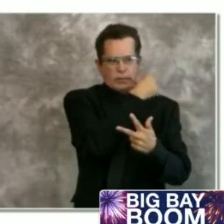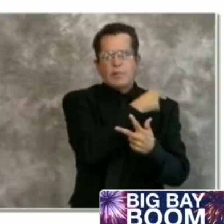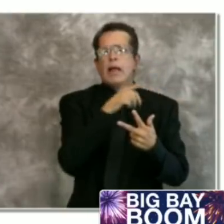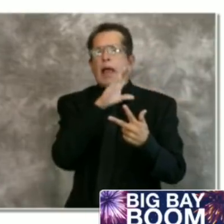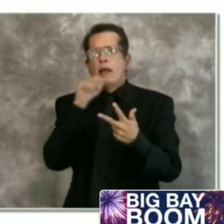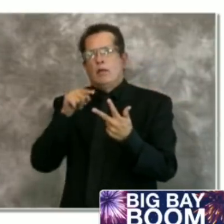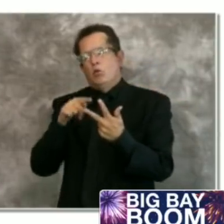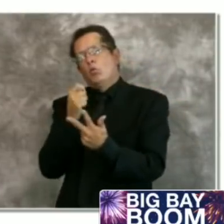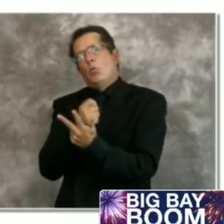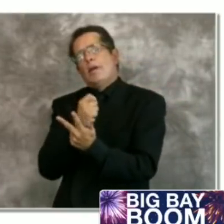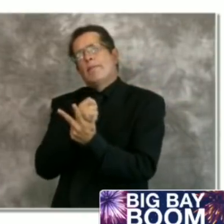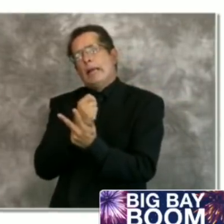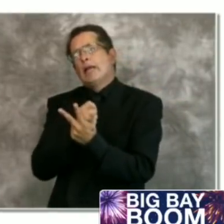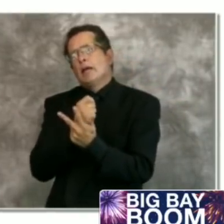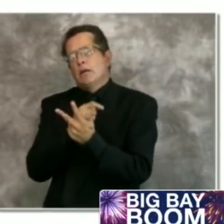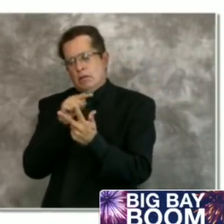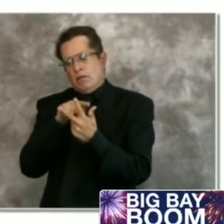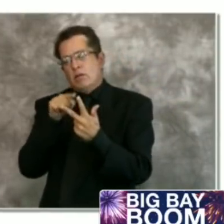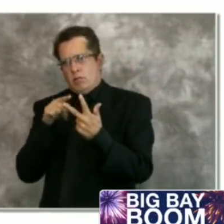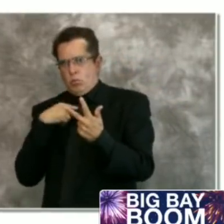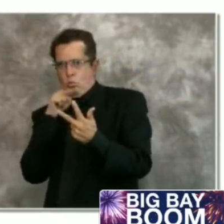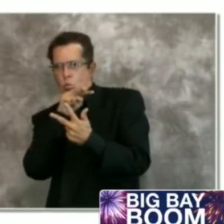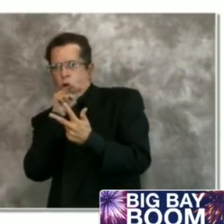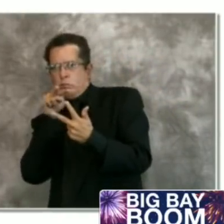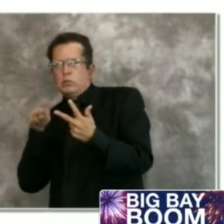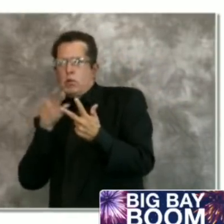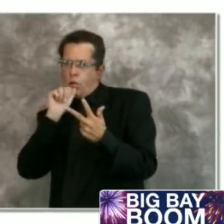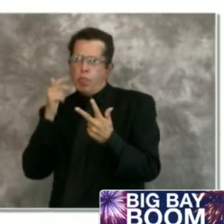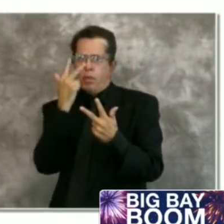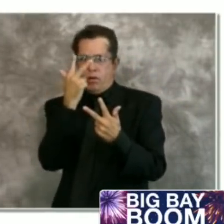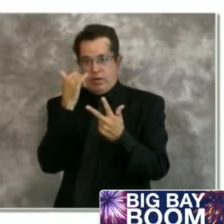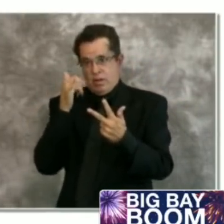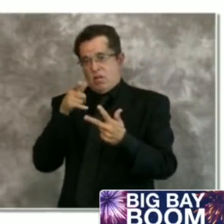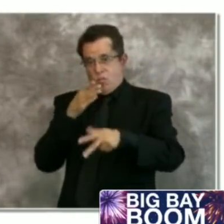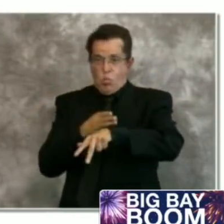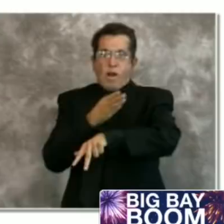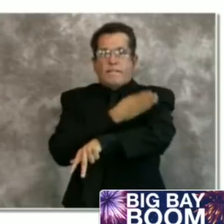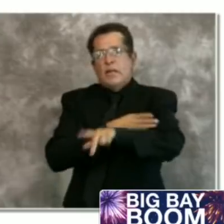BEGIN WITH THE FIRST CHART WHICH IS OUR KEY RE I STARTED